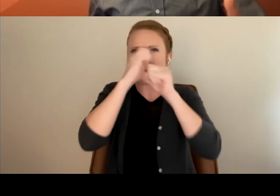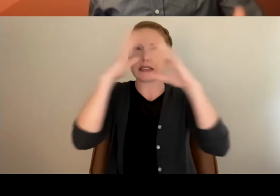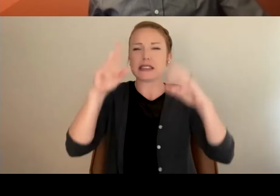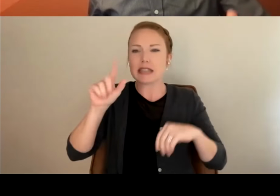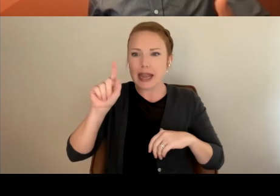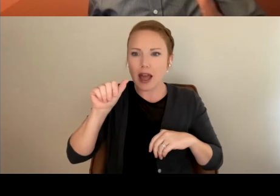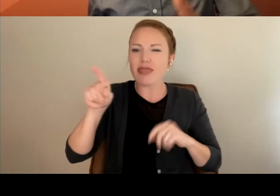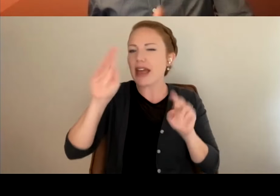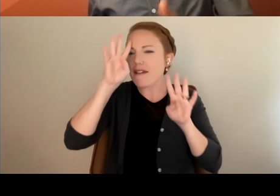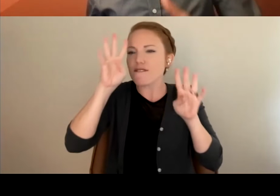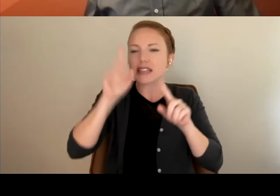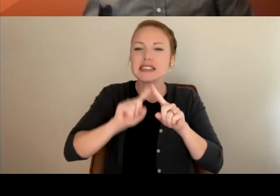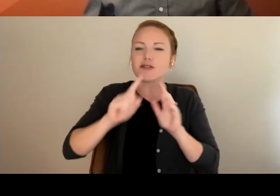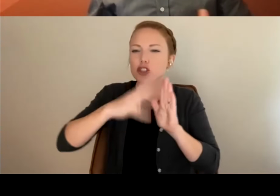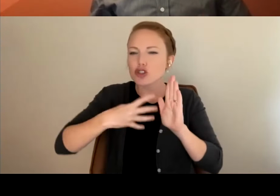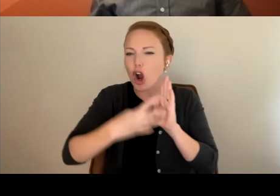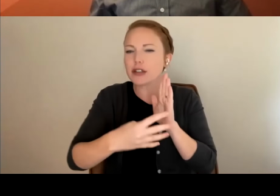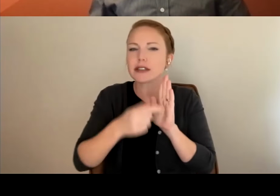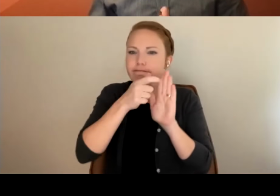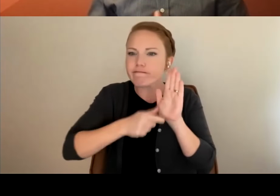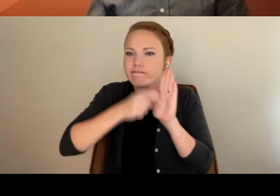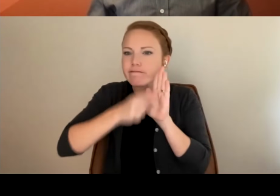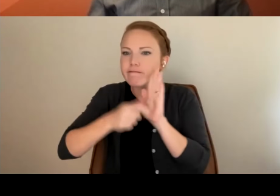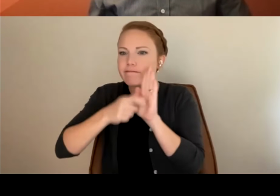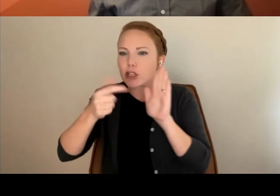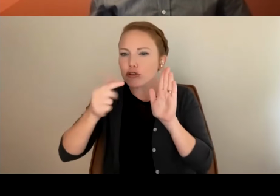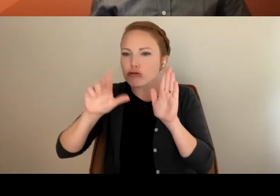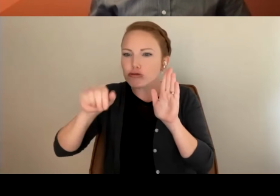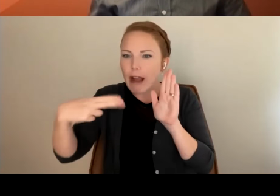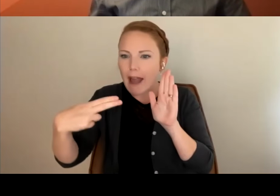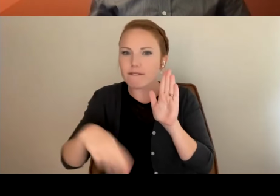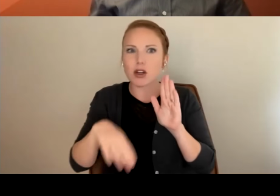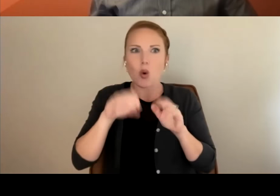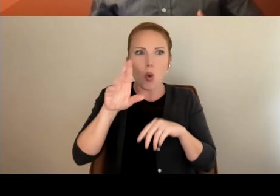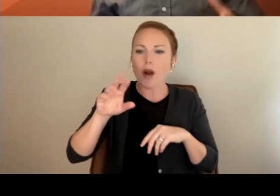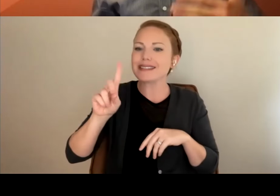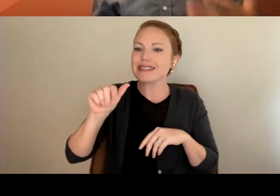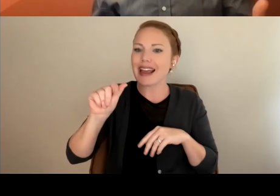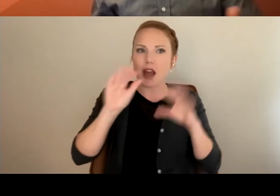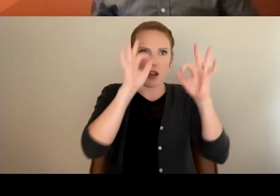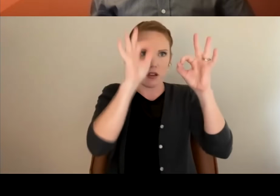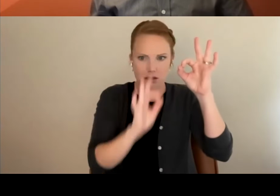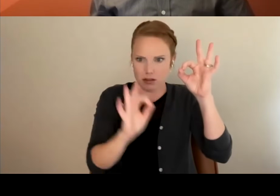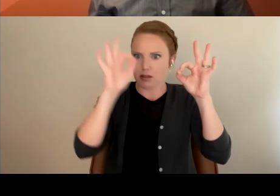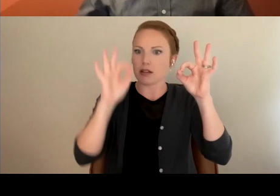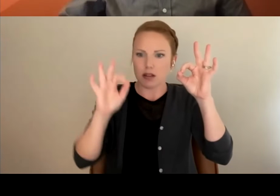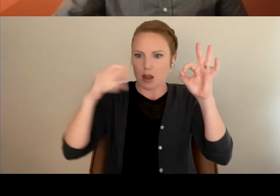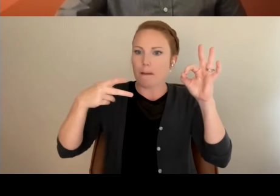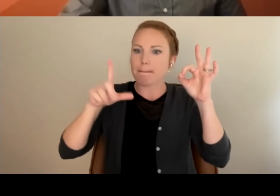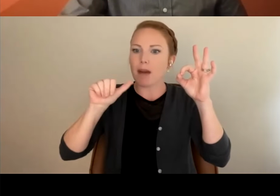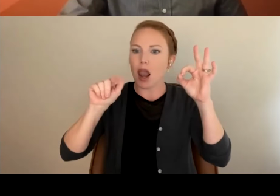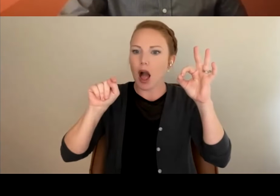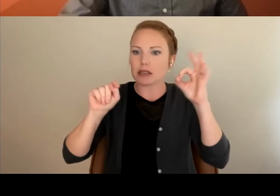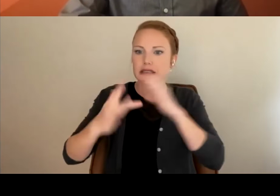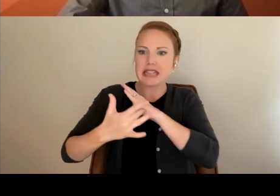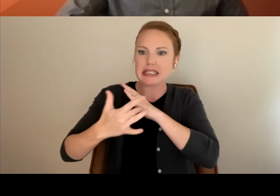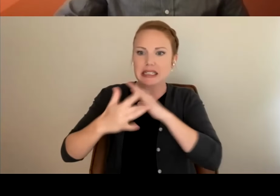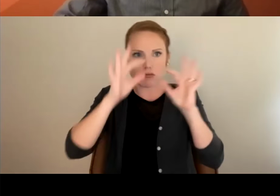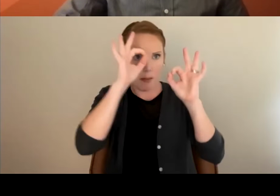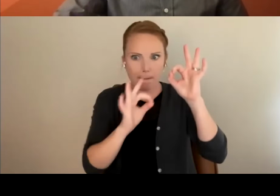types of charts, graphs, and plotting data plotting techniques in order to bring these